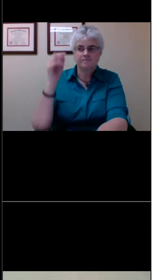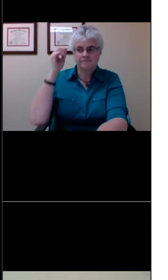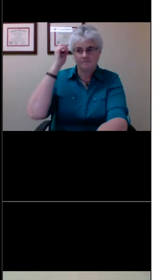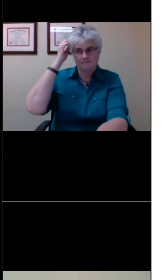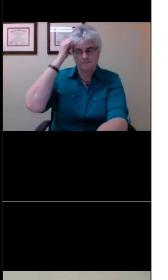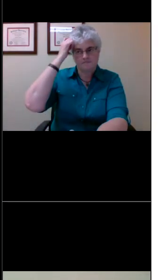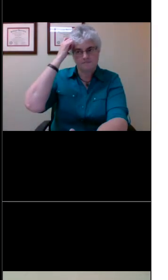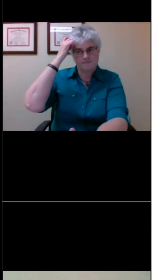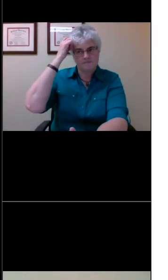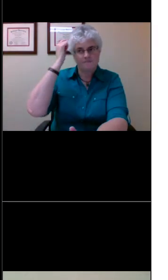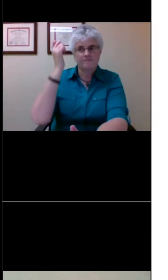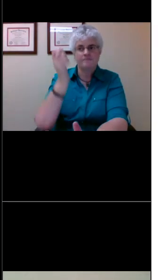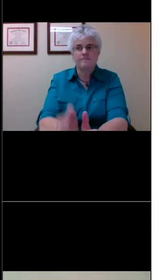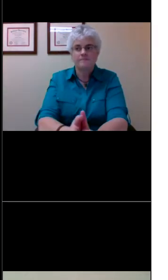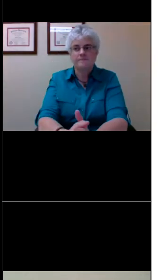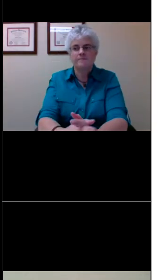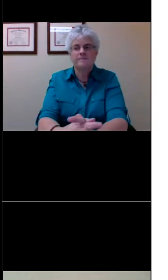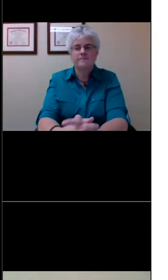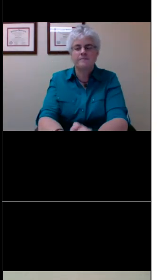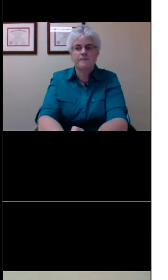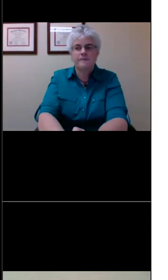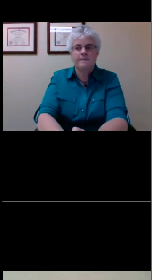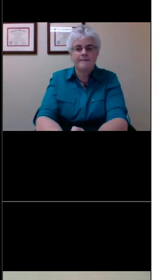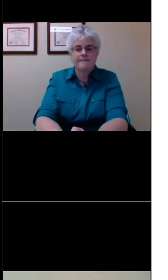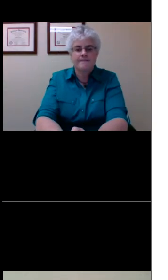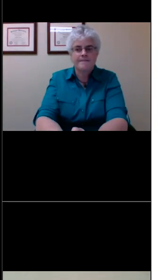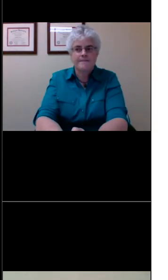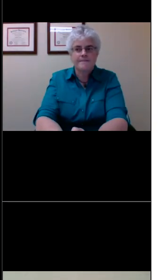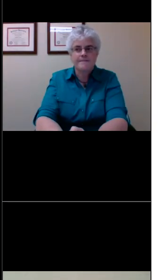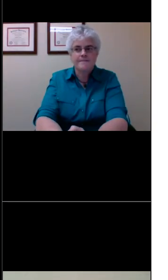experiences and expertise in preventing sexual violence against people who are